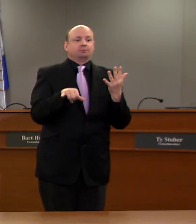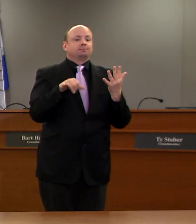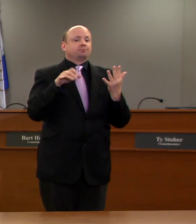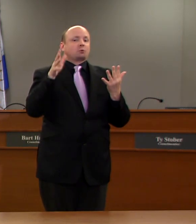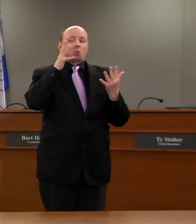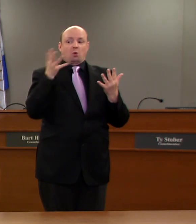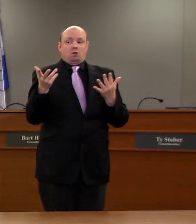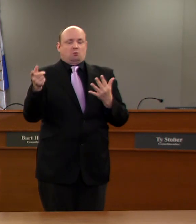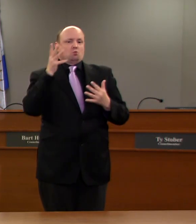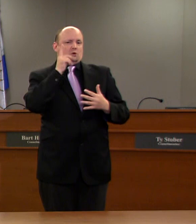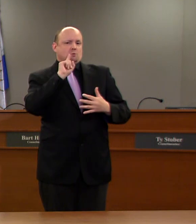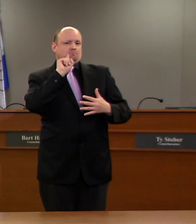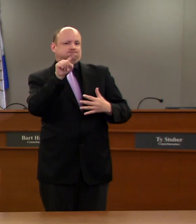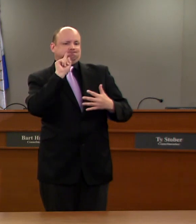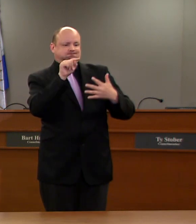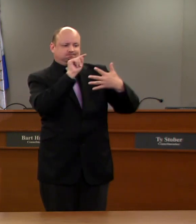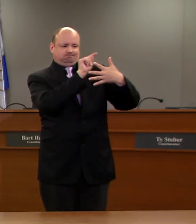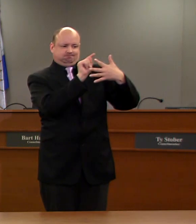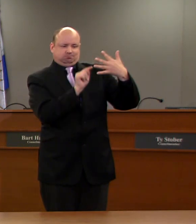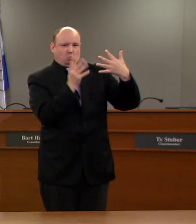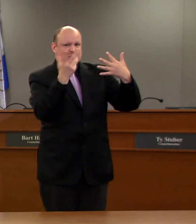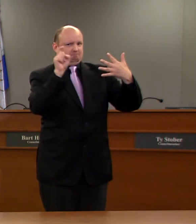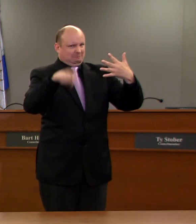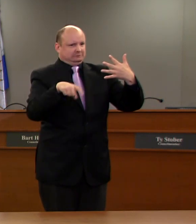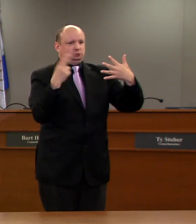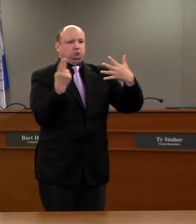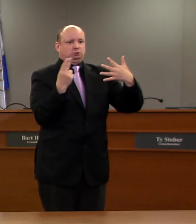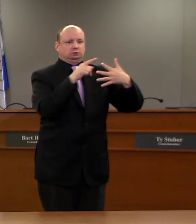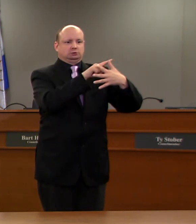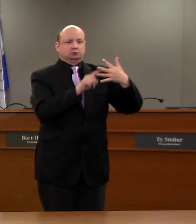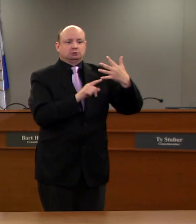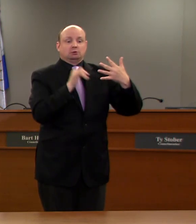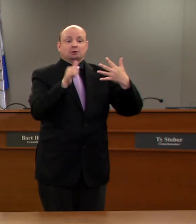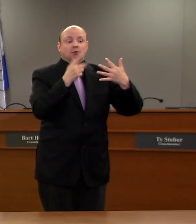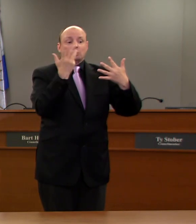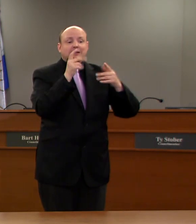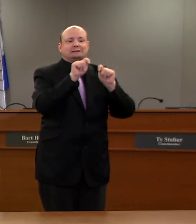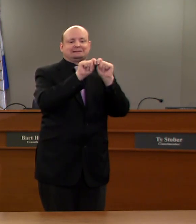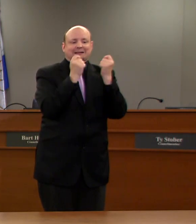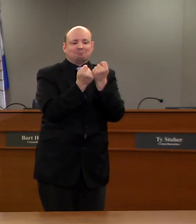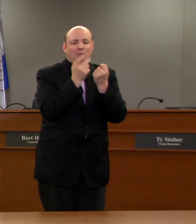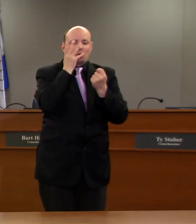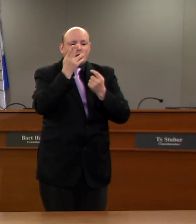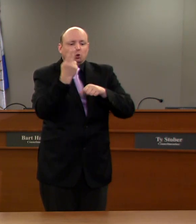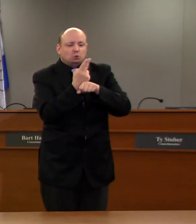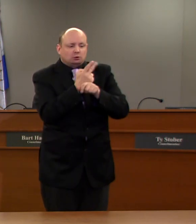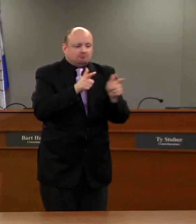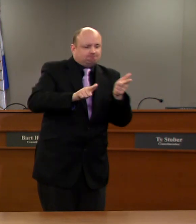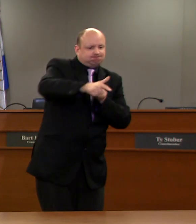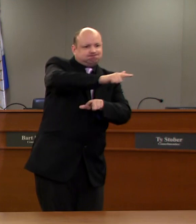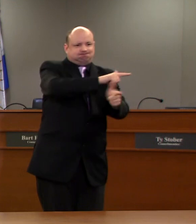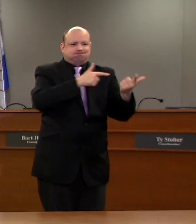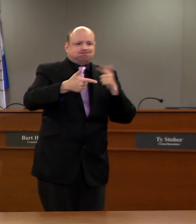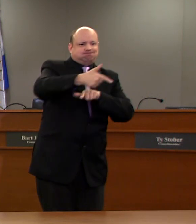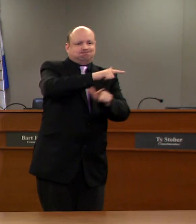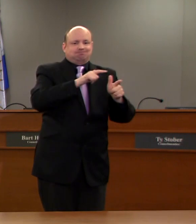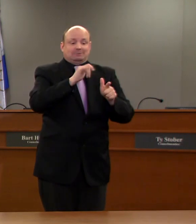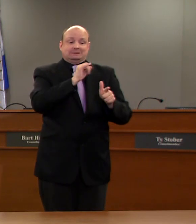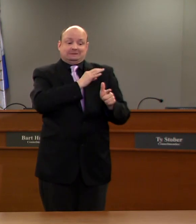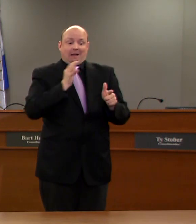teams, working at minimal staffing levels to reduce exposure, while providing the essential services that our